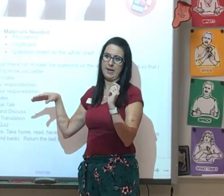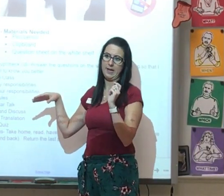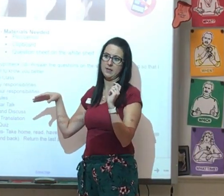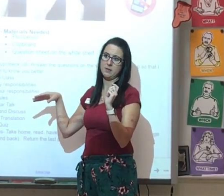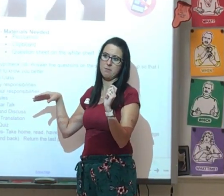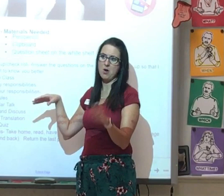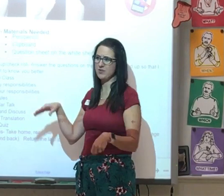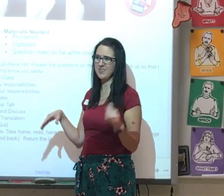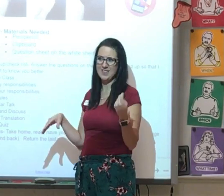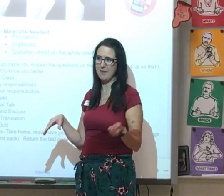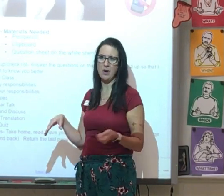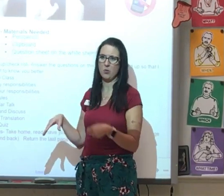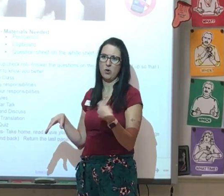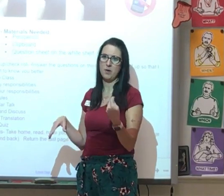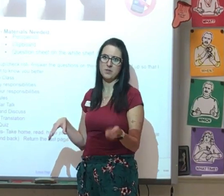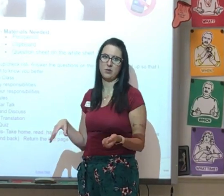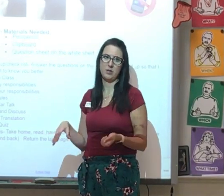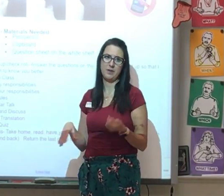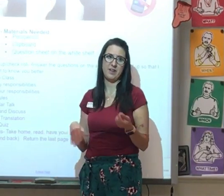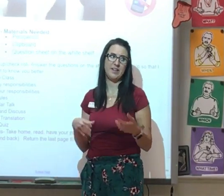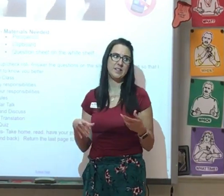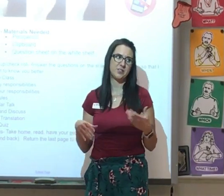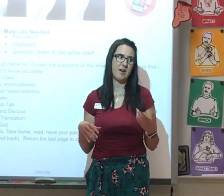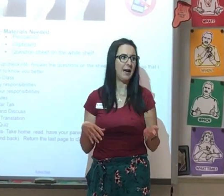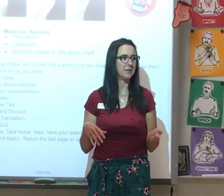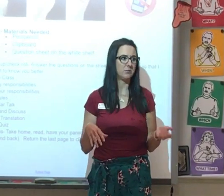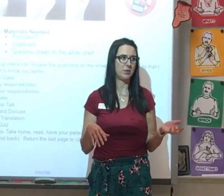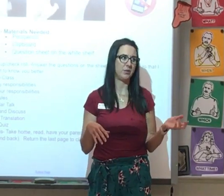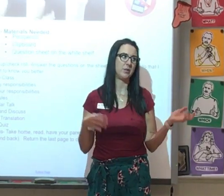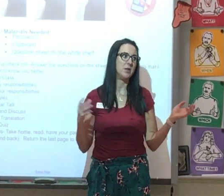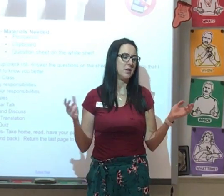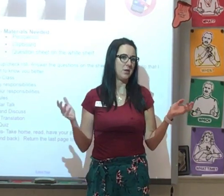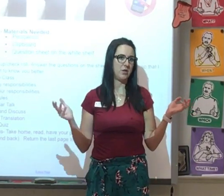most of the time our warm-ups are going to be very interactive where you're you